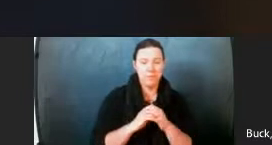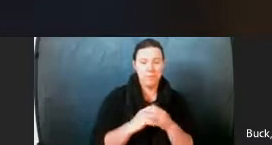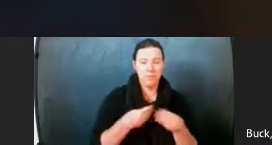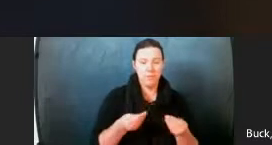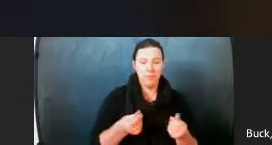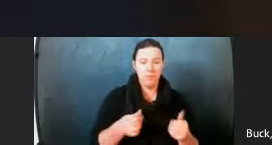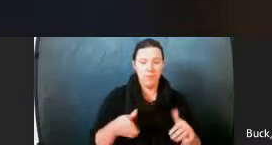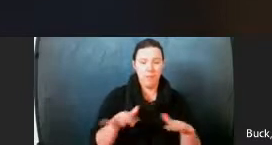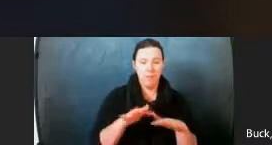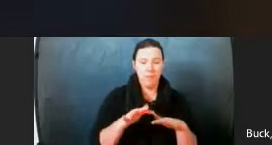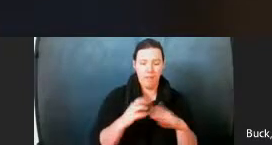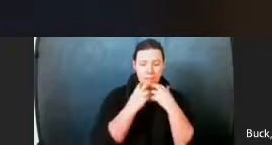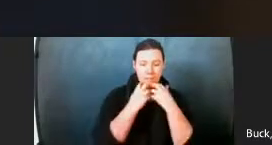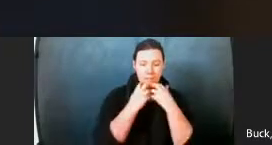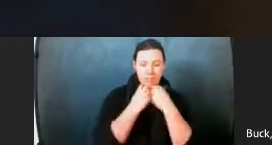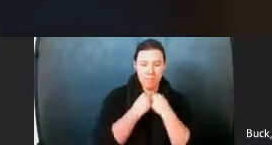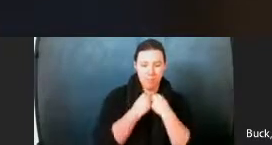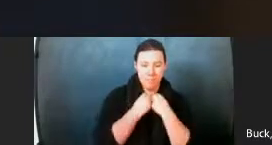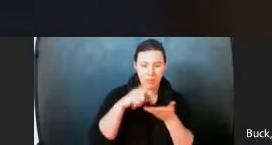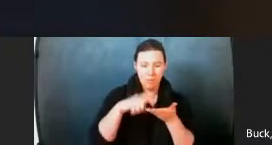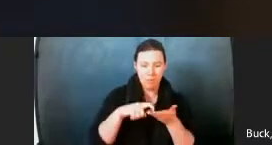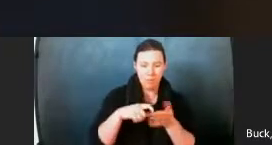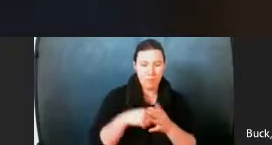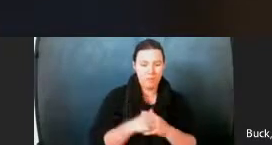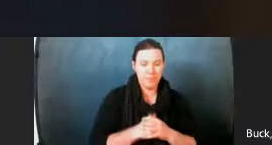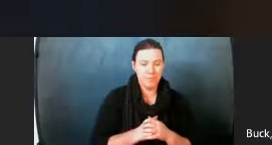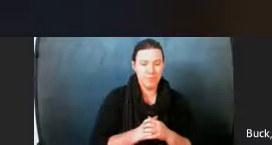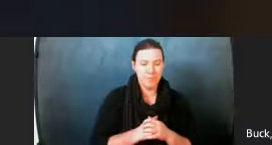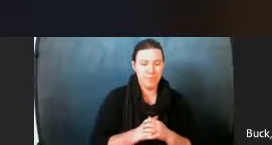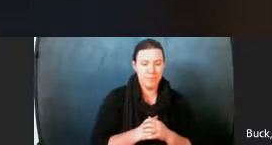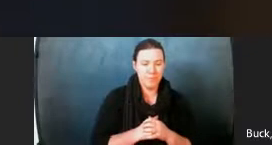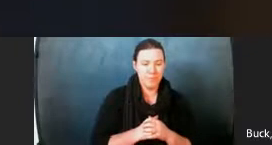[Female Listener] I'm gonna get some soda. And before I do that,